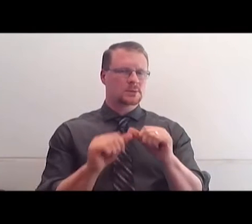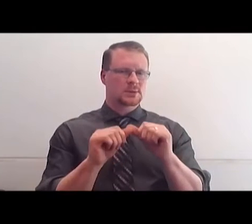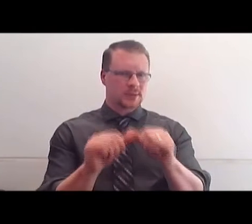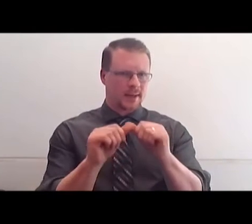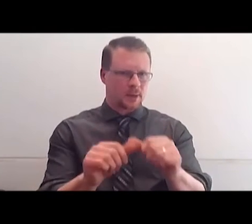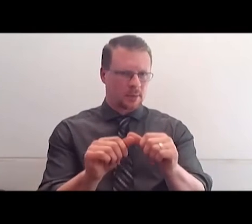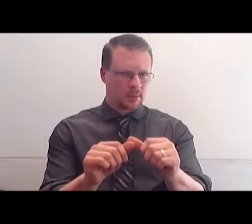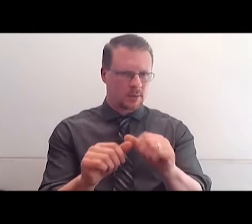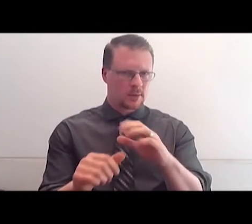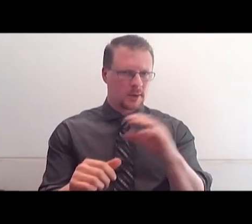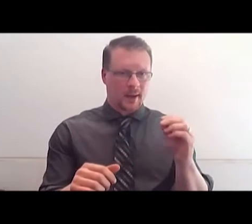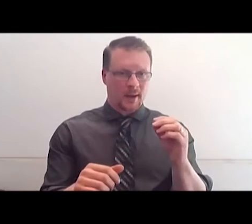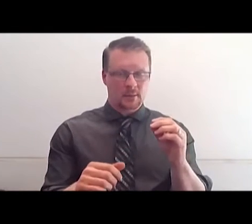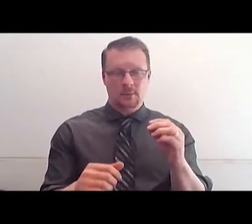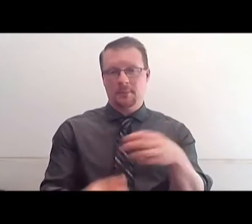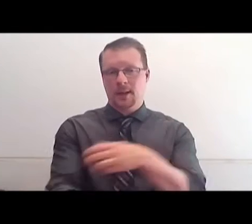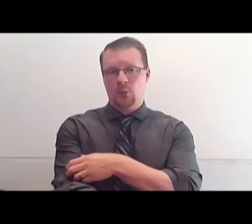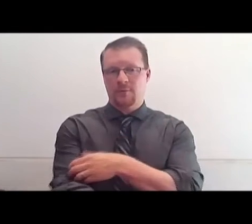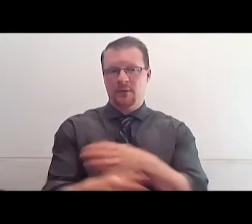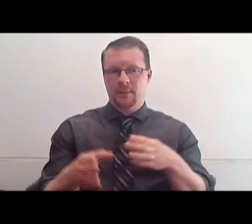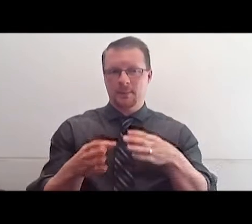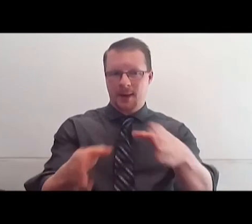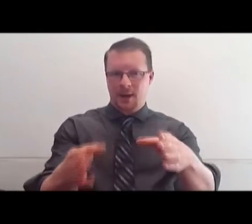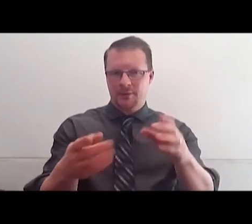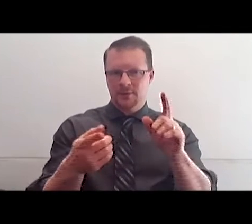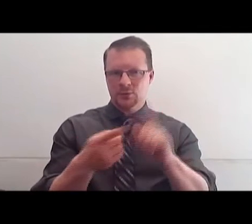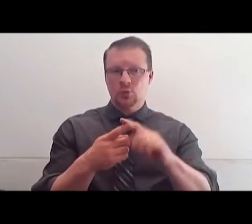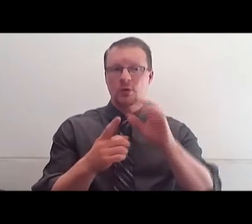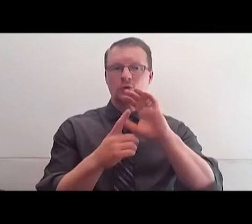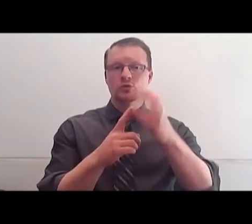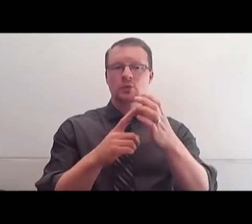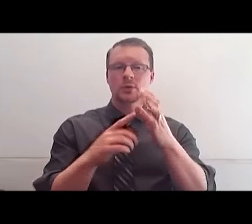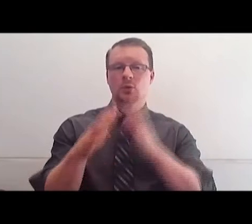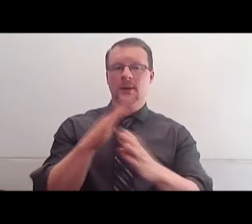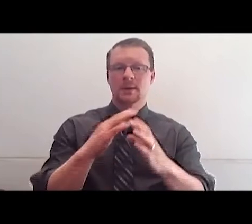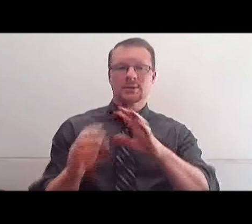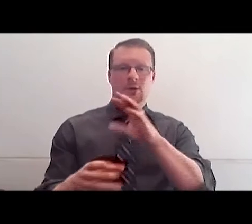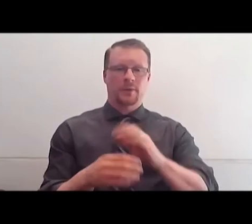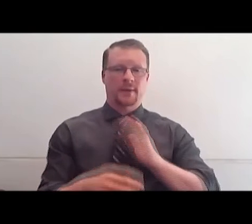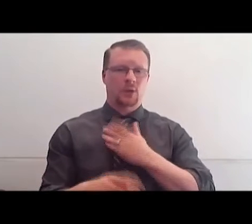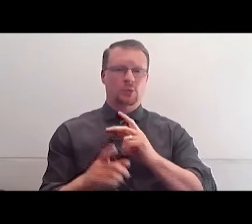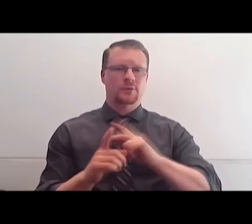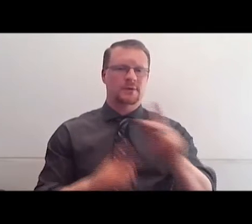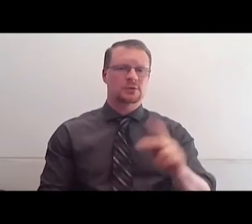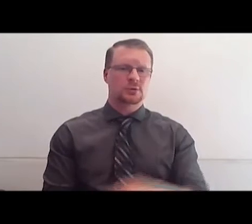I propose that this is one sustainable and powerful